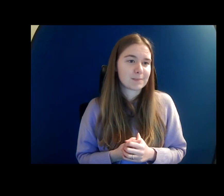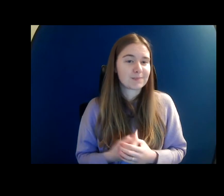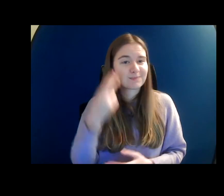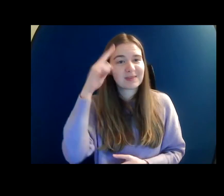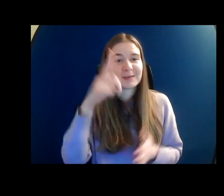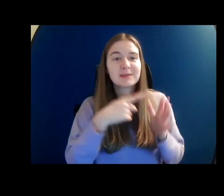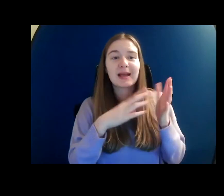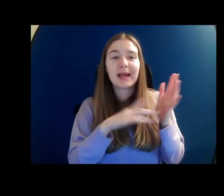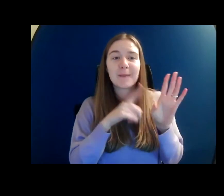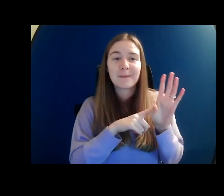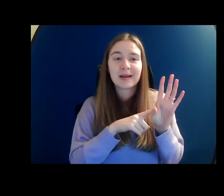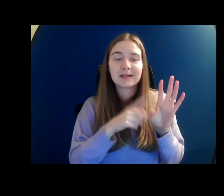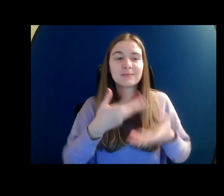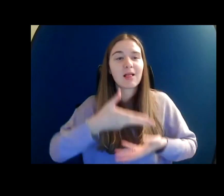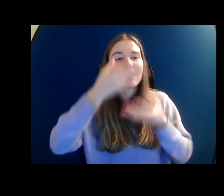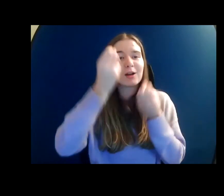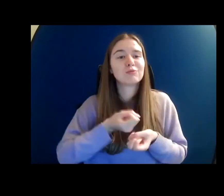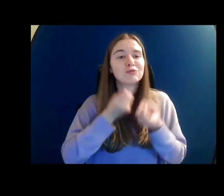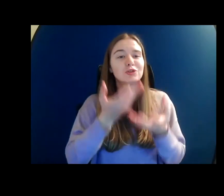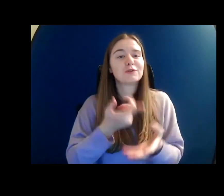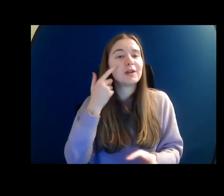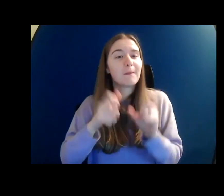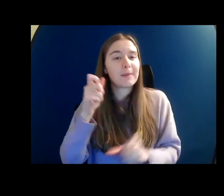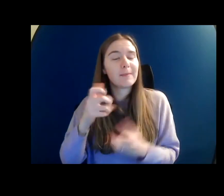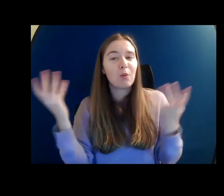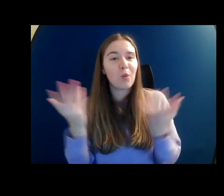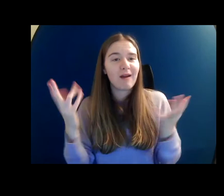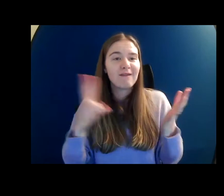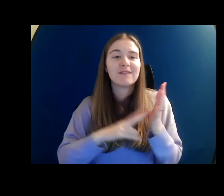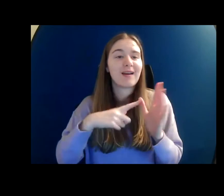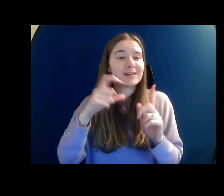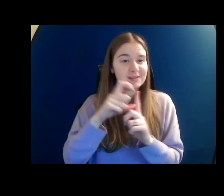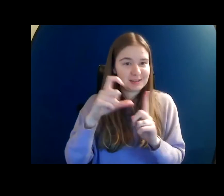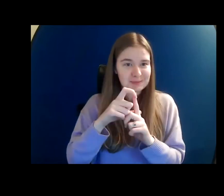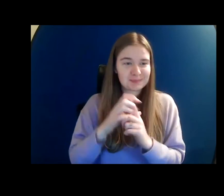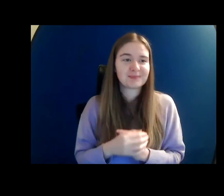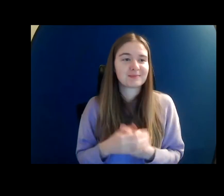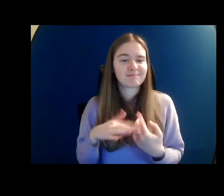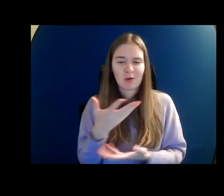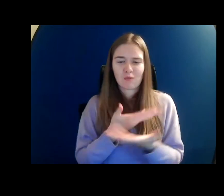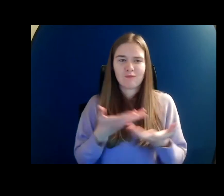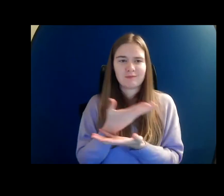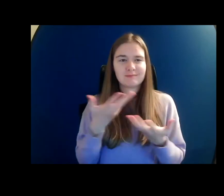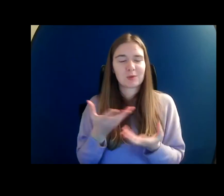I'm the Learning Producer for Young People at V&A Dundee. I'll be in conversation this evening with representatives